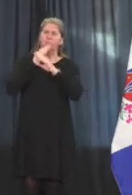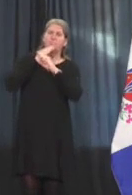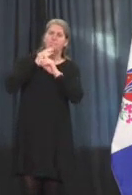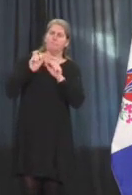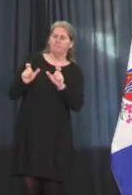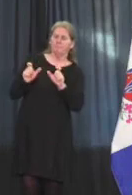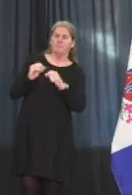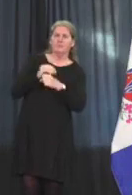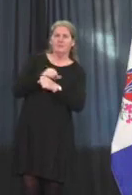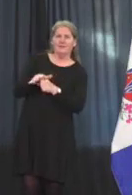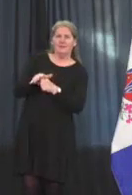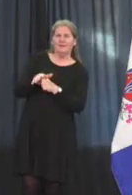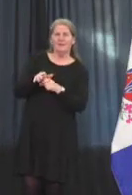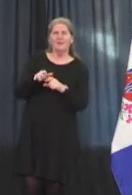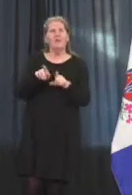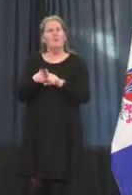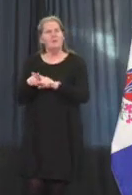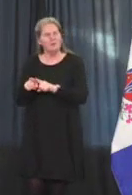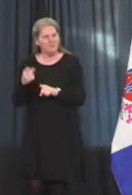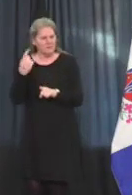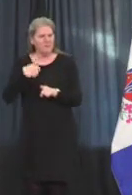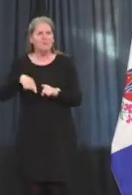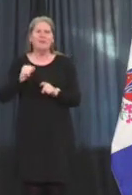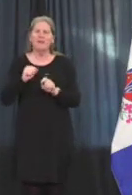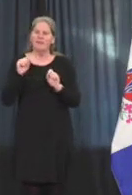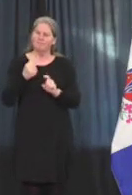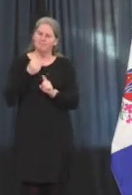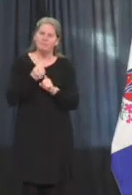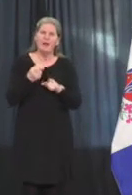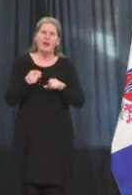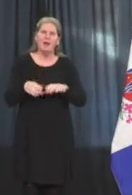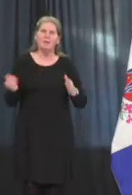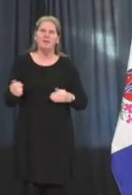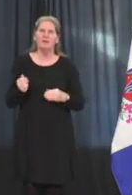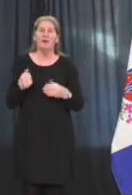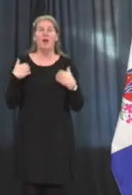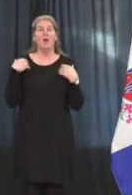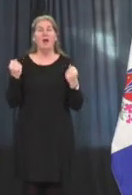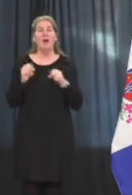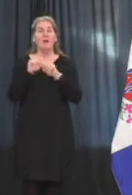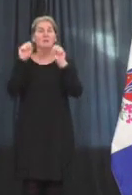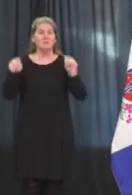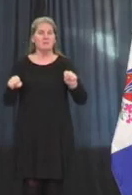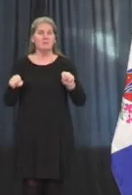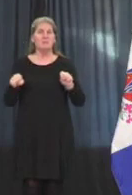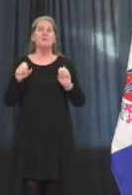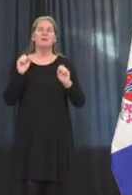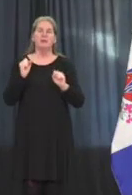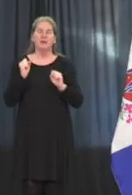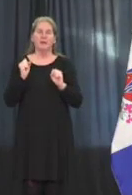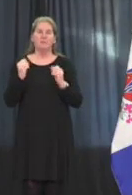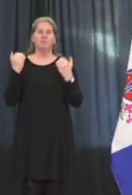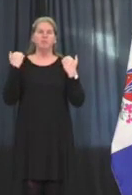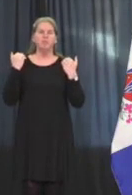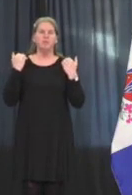HOWEVER, WE ARE ALSO VULNERABLE. OUR MEDICAL SYSTEM COULD QUICKLY BECOME OVERWHELMED IF COMMUNITY